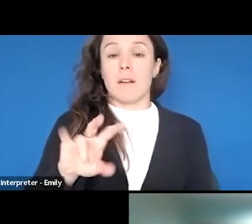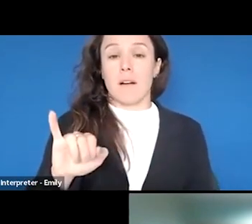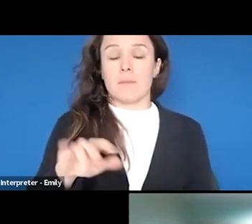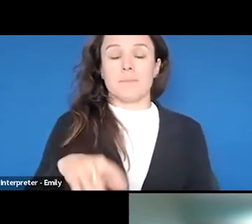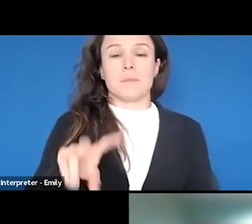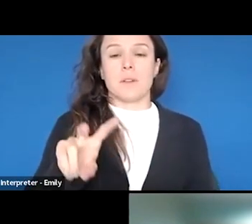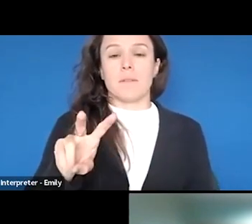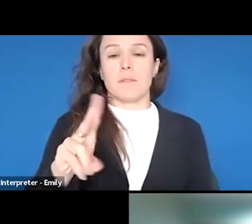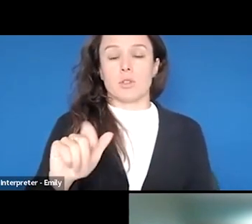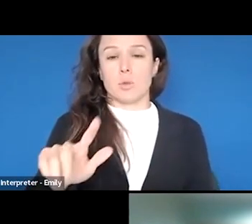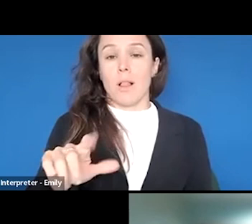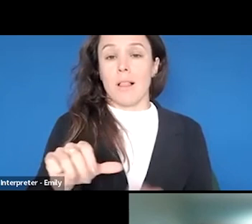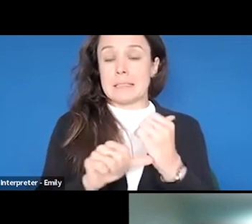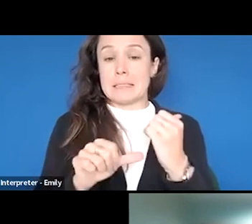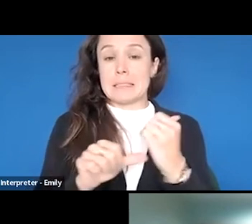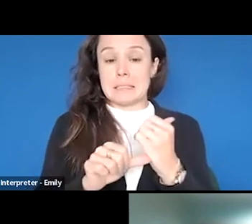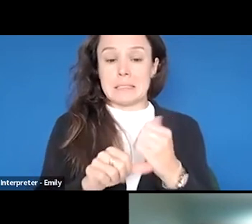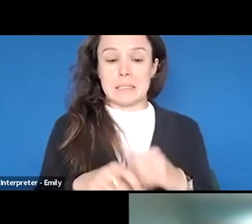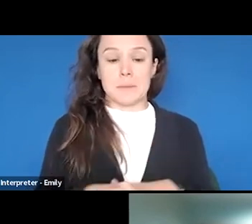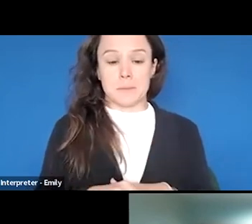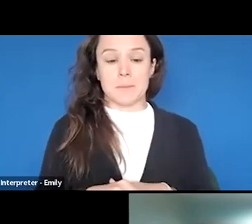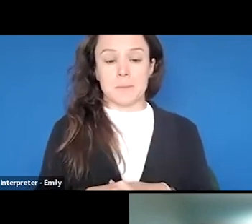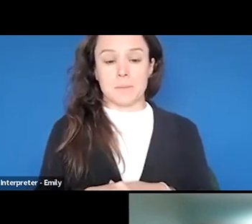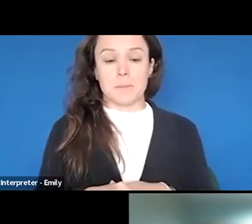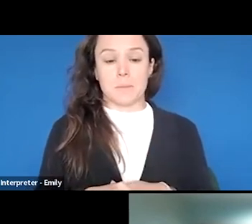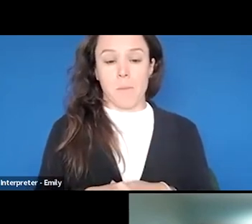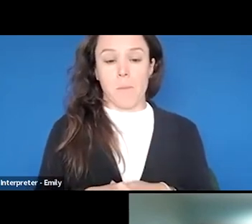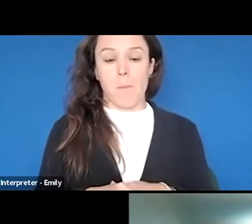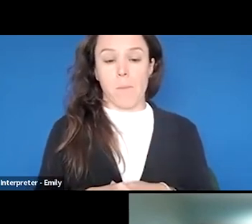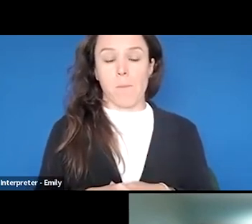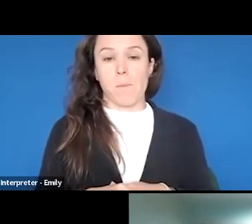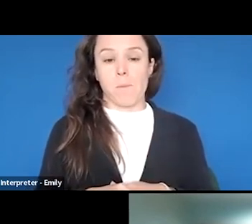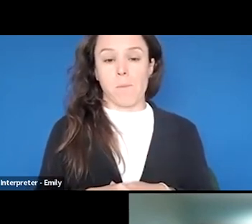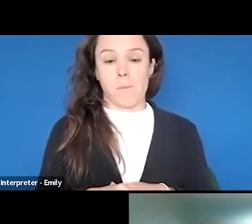We couldn't productize it -- even though we can show that it is a lot easier to